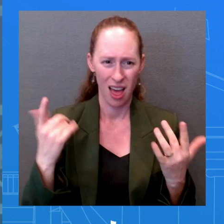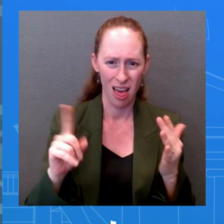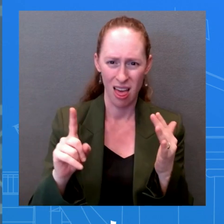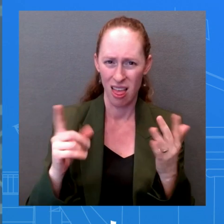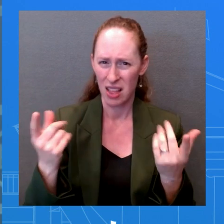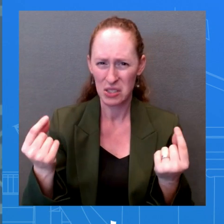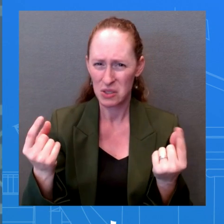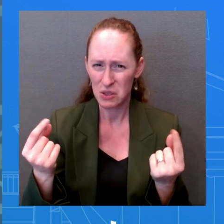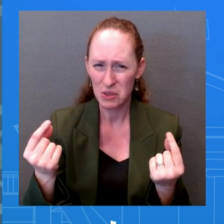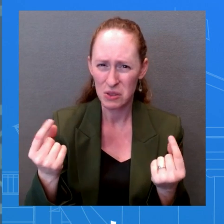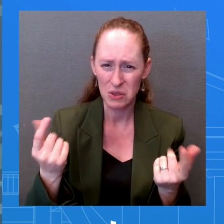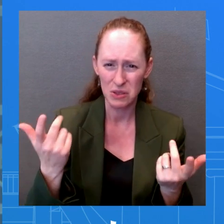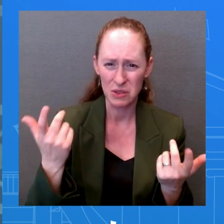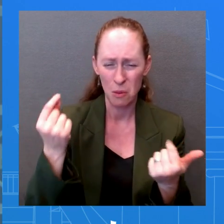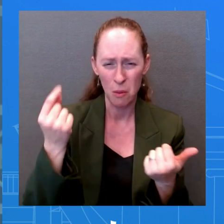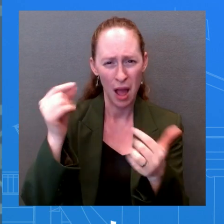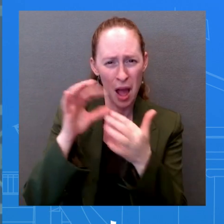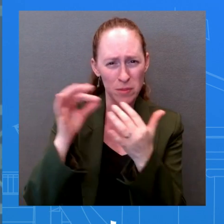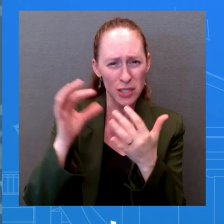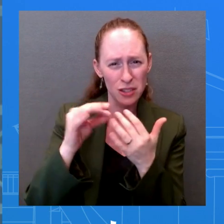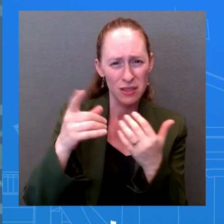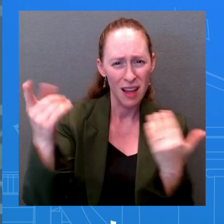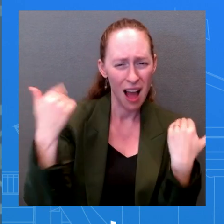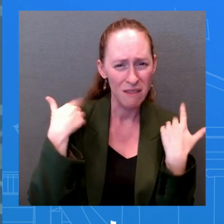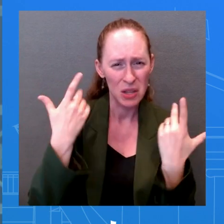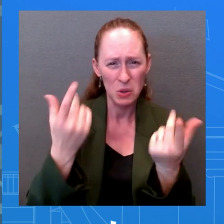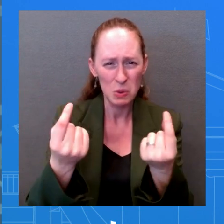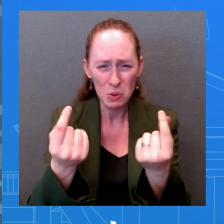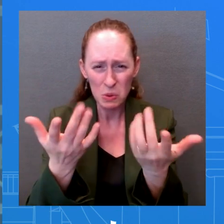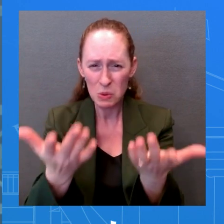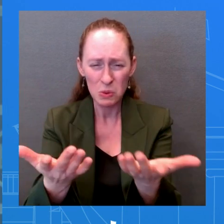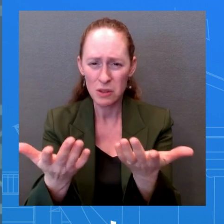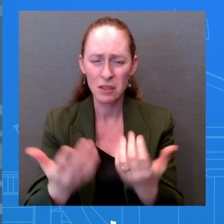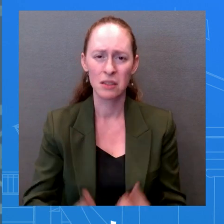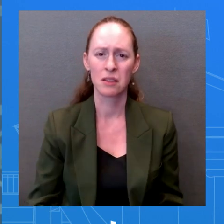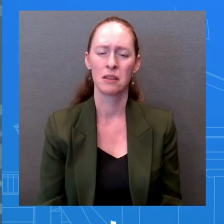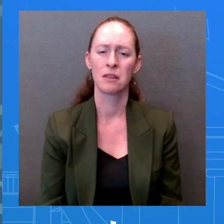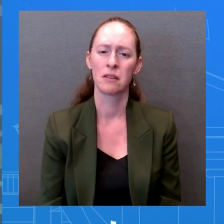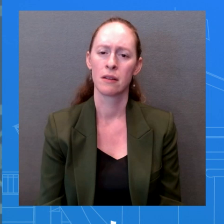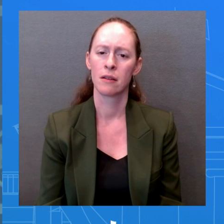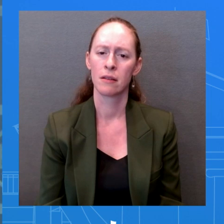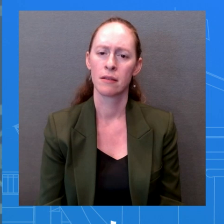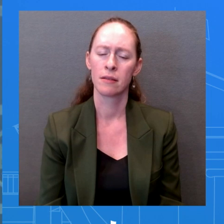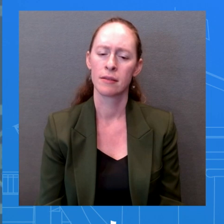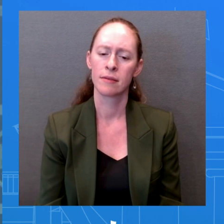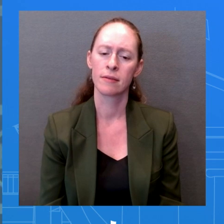what the administration is doing. So, as we have done many times in response to these types of attempts